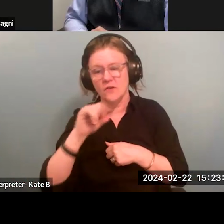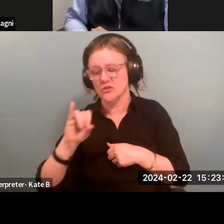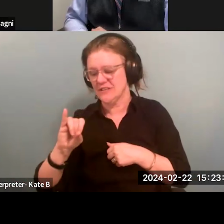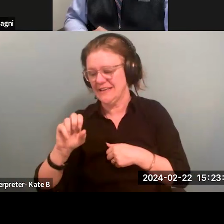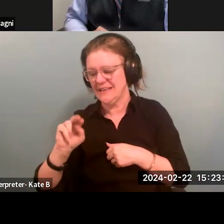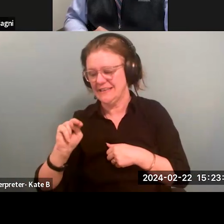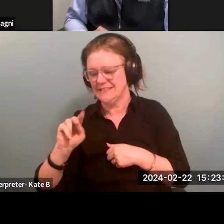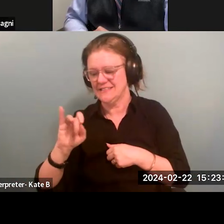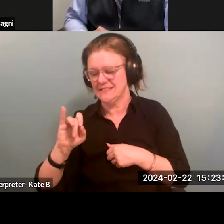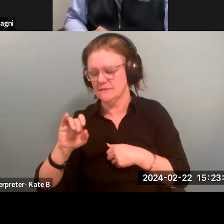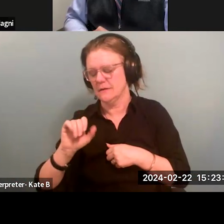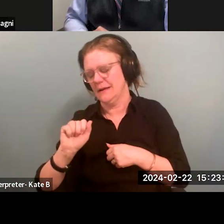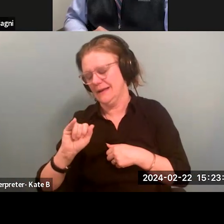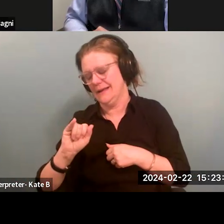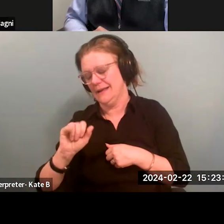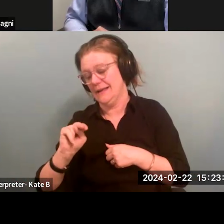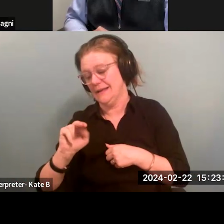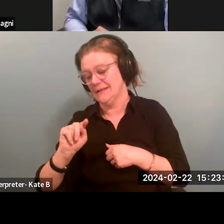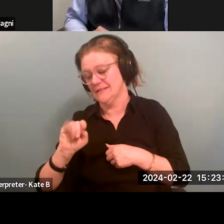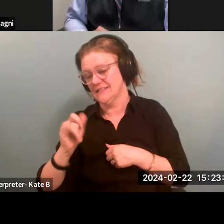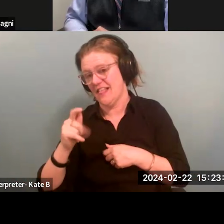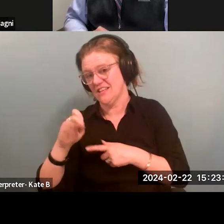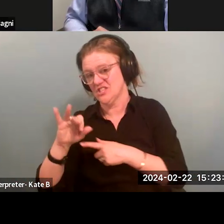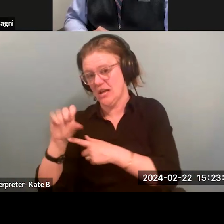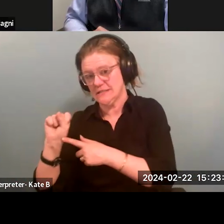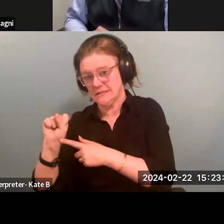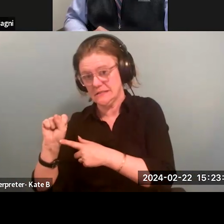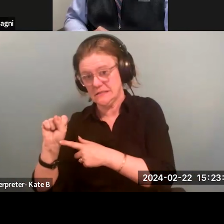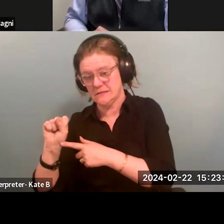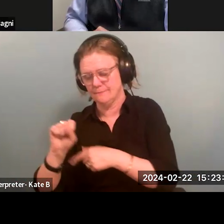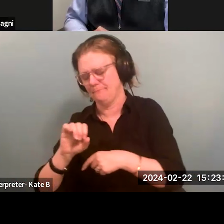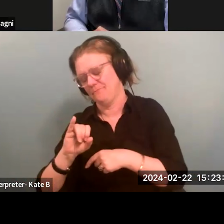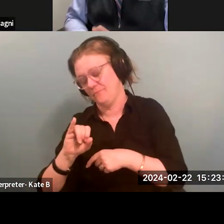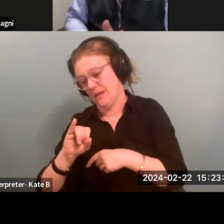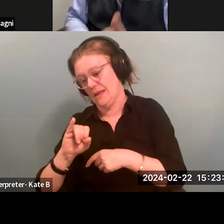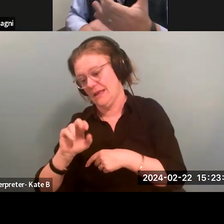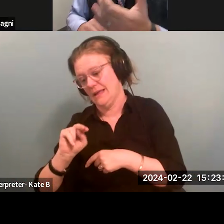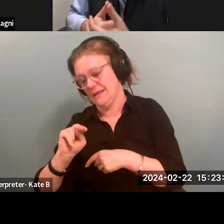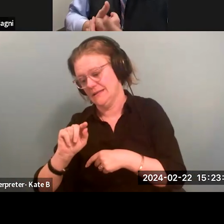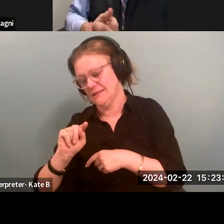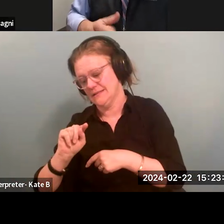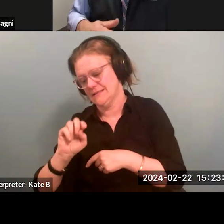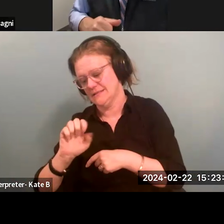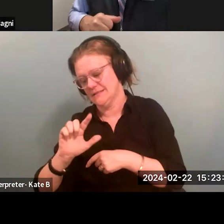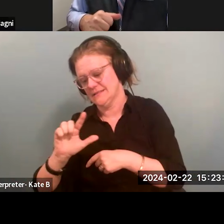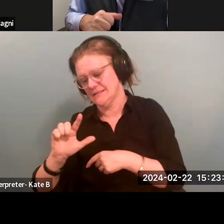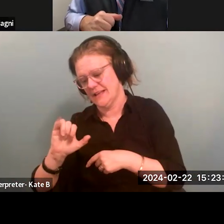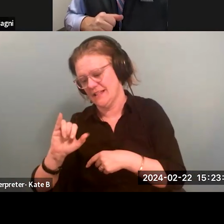Do you think that that is going to see scams be improving even more than they are now? Yeah.